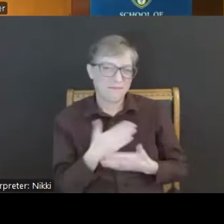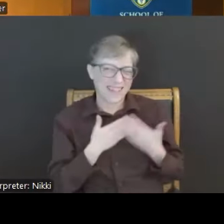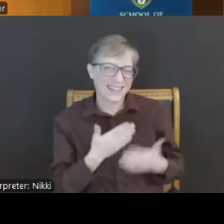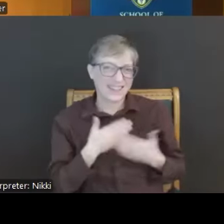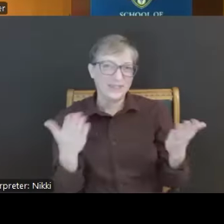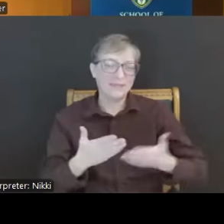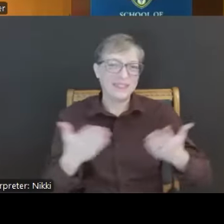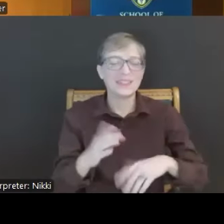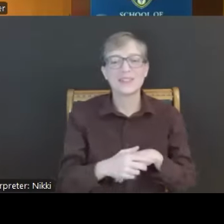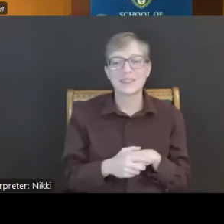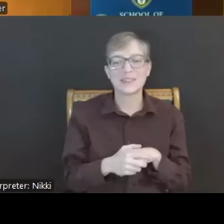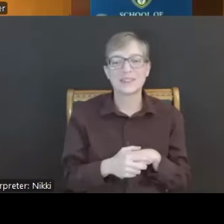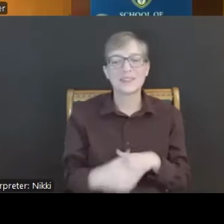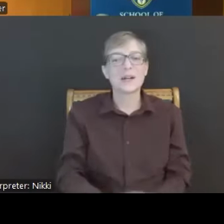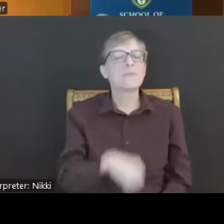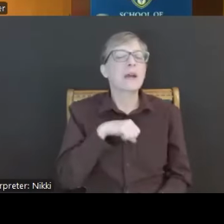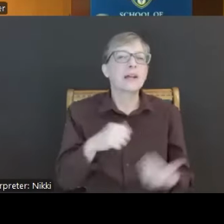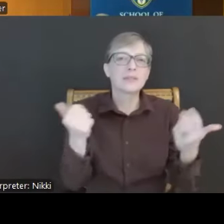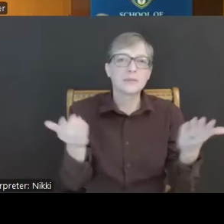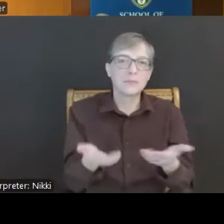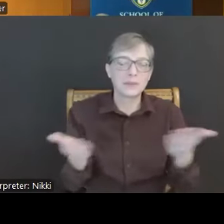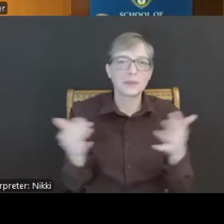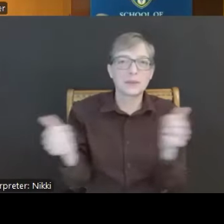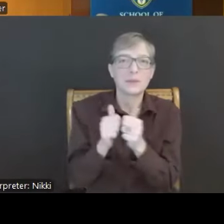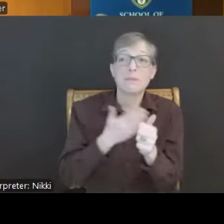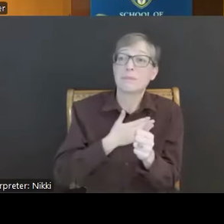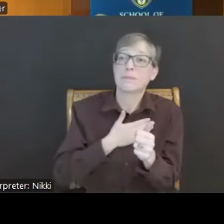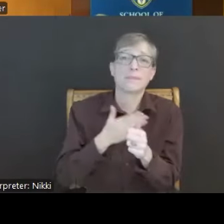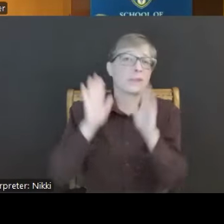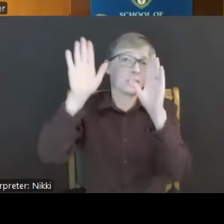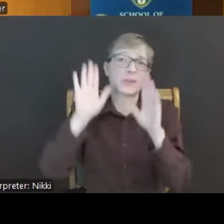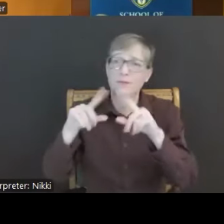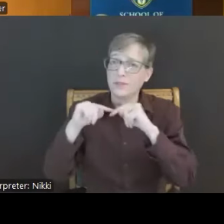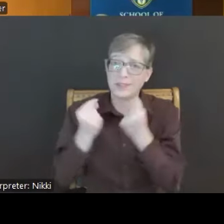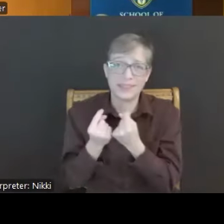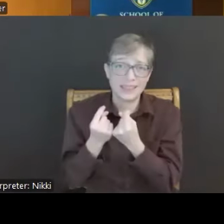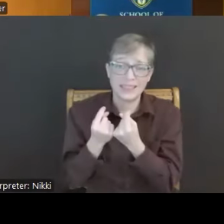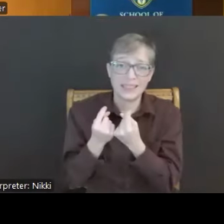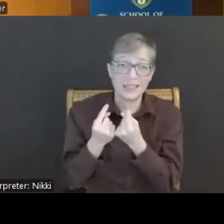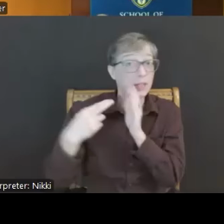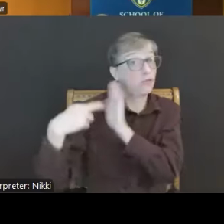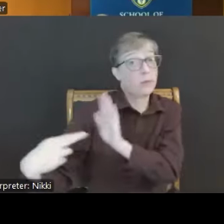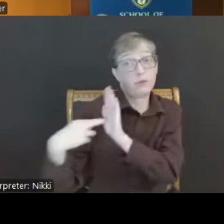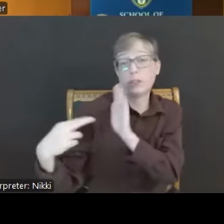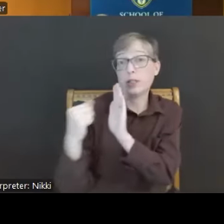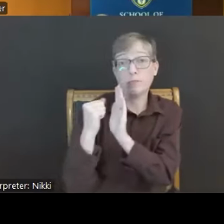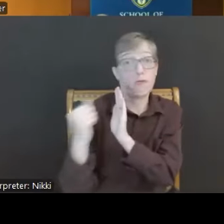uh proud to be here with my wonderful uh Team who represent all of our opati services um in all of